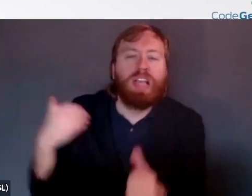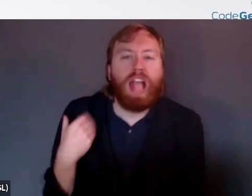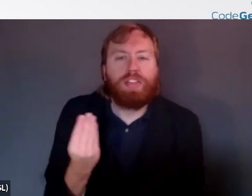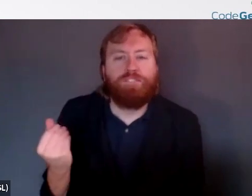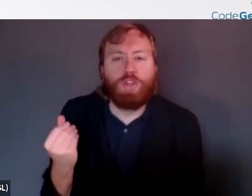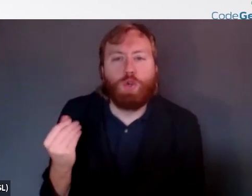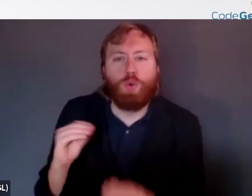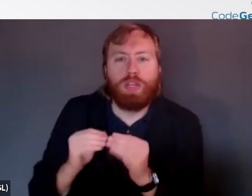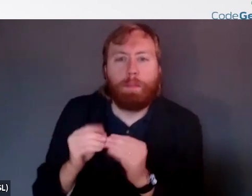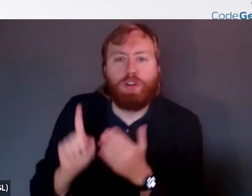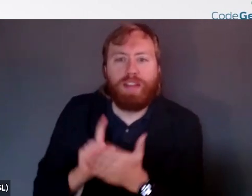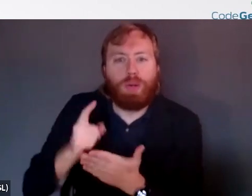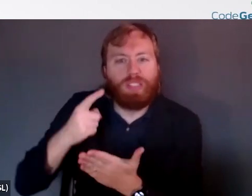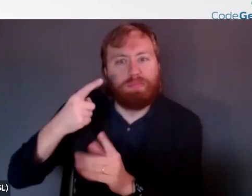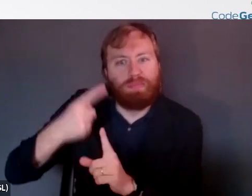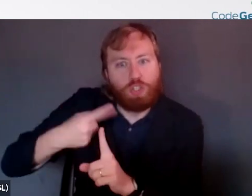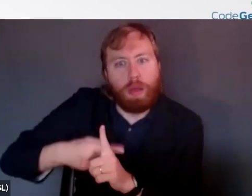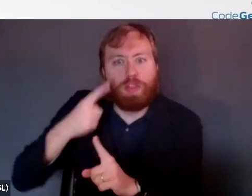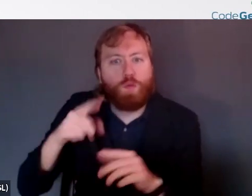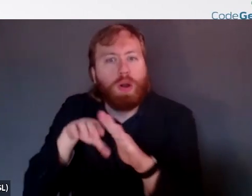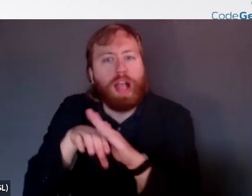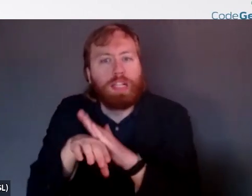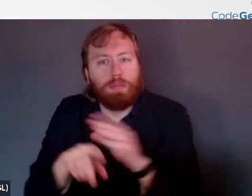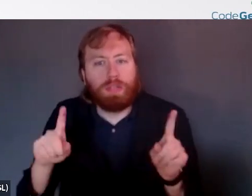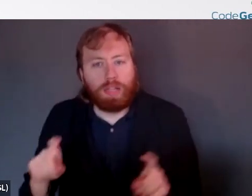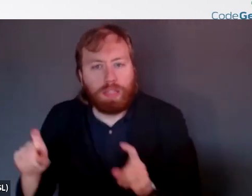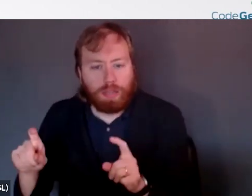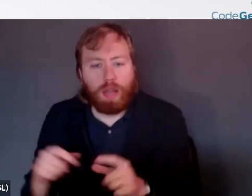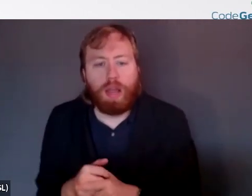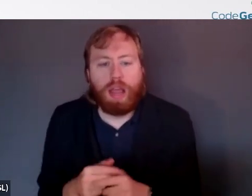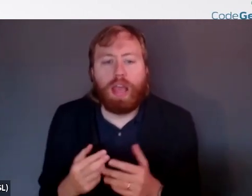for accessibility testing and remediation or fixes.